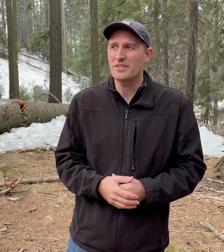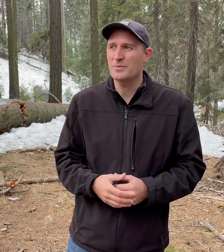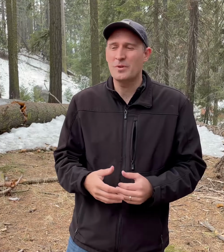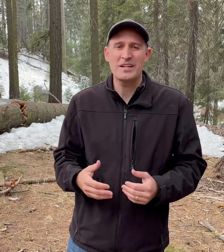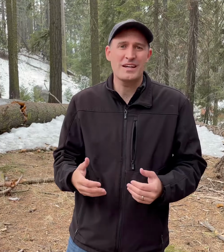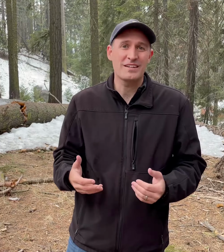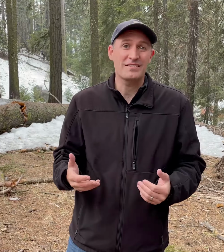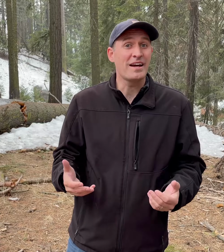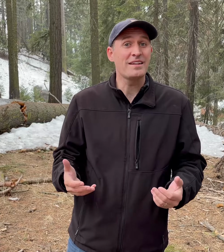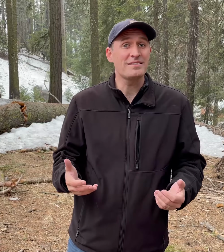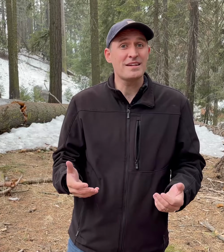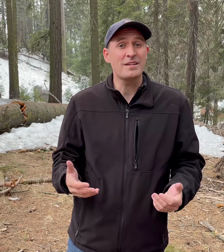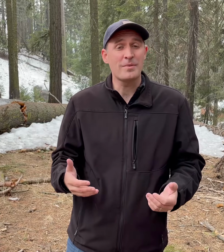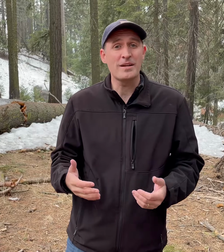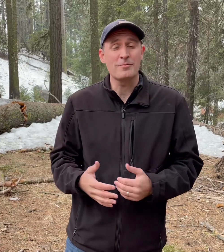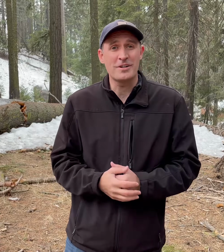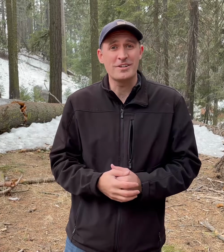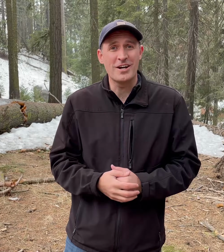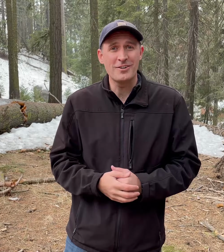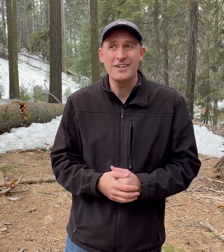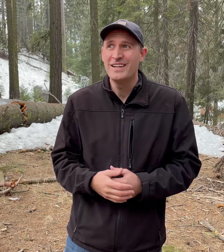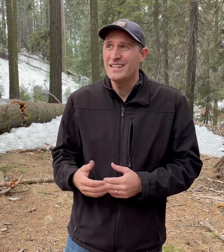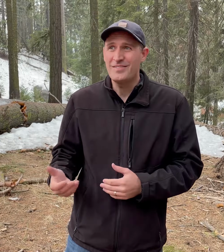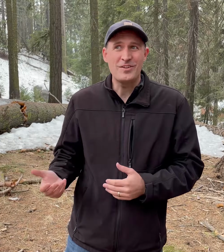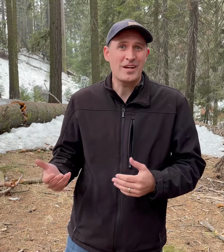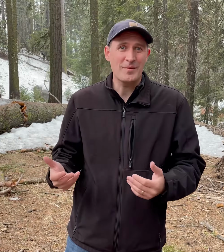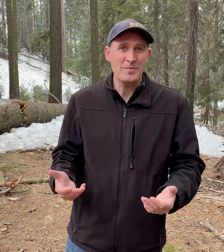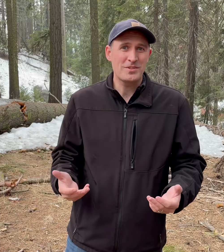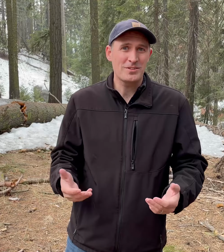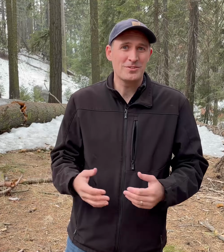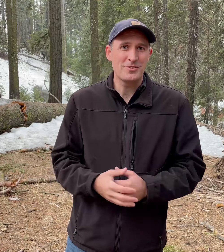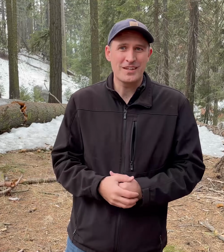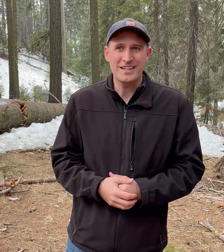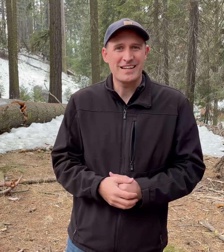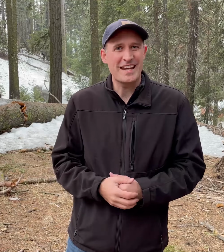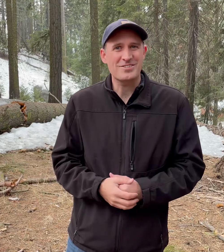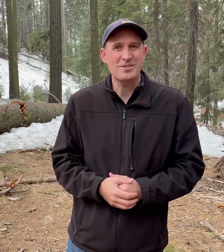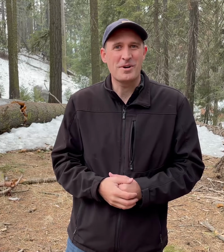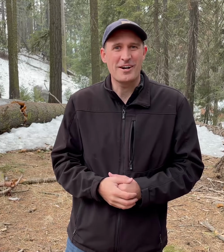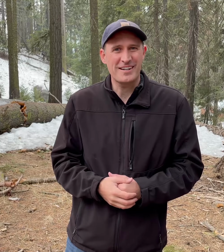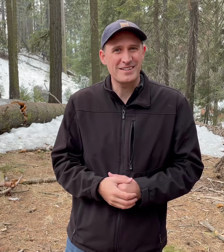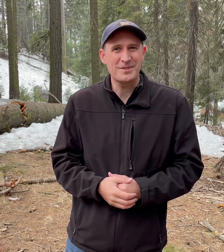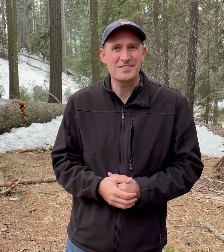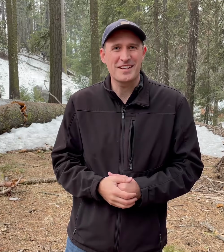some quick signs that you might wanna know if you come up to the national park in the winter time